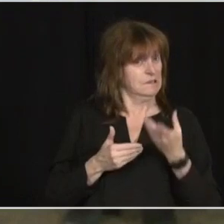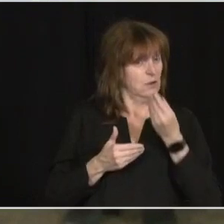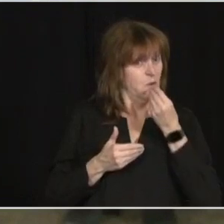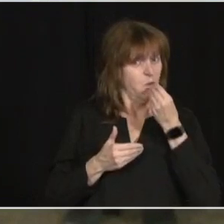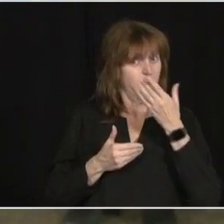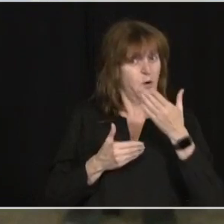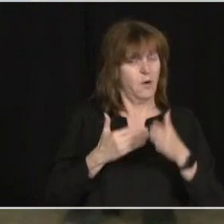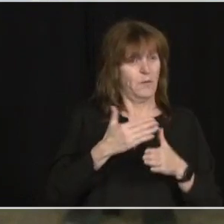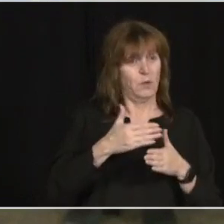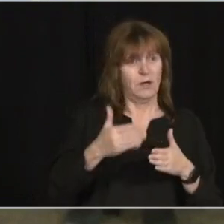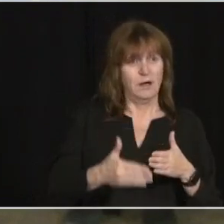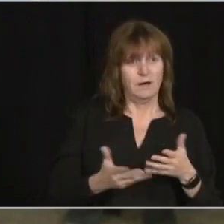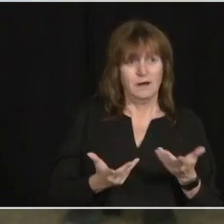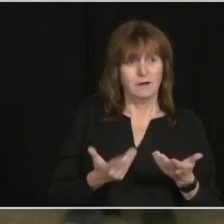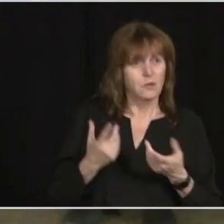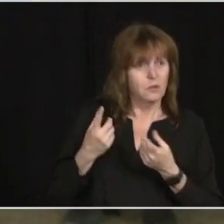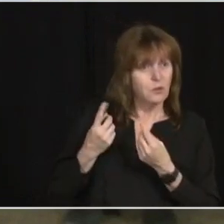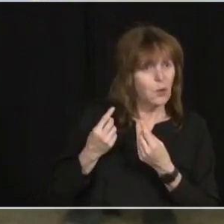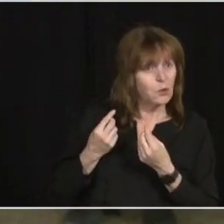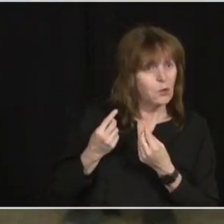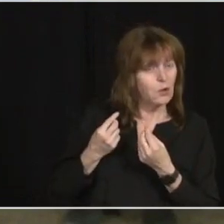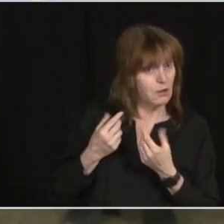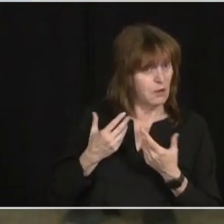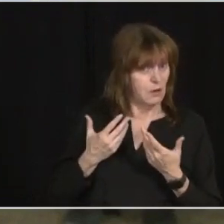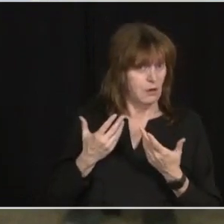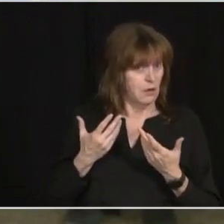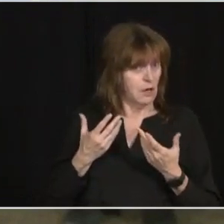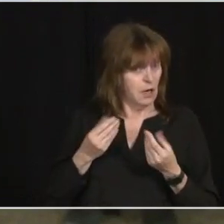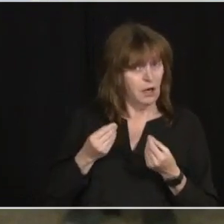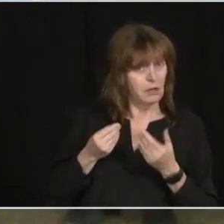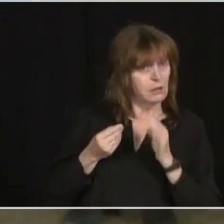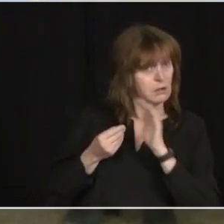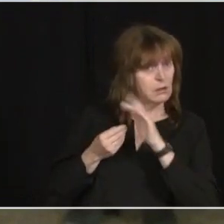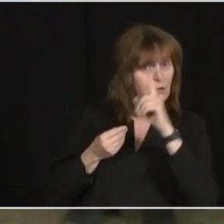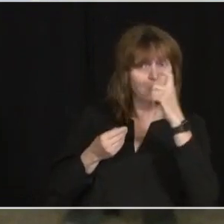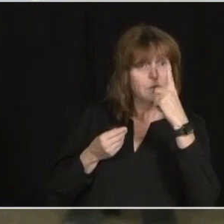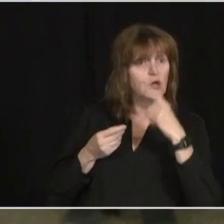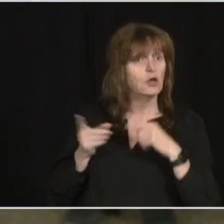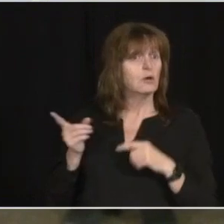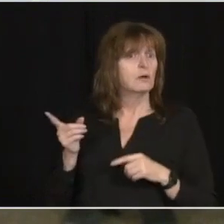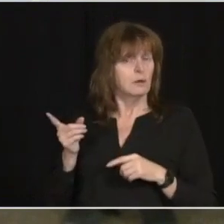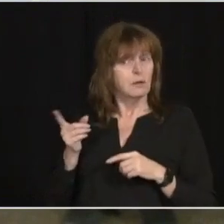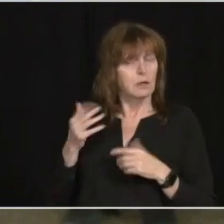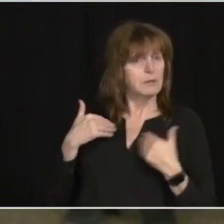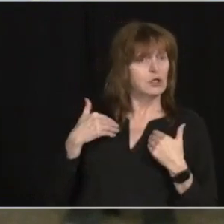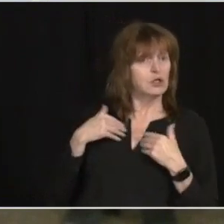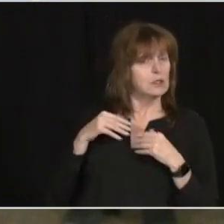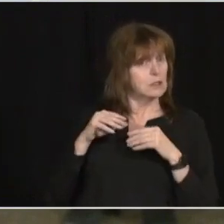to the Minister of Education Education, is he considered following what Quebec is considering, which is